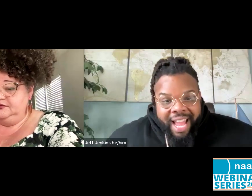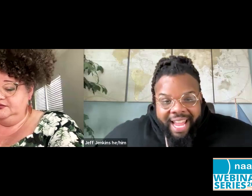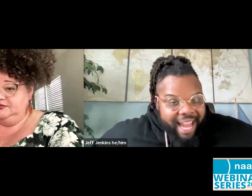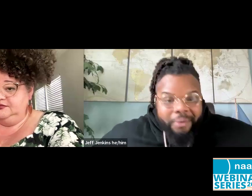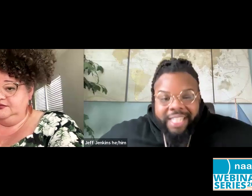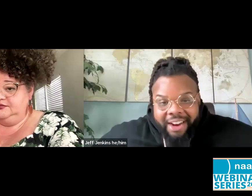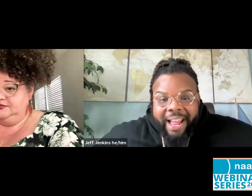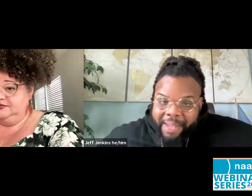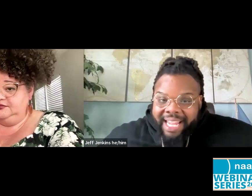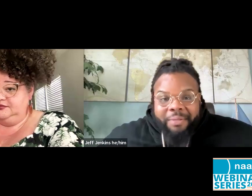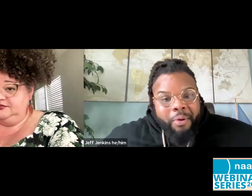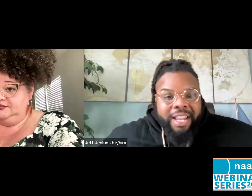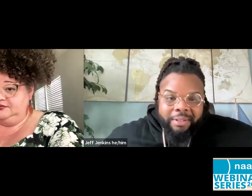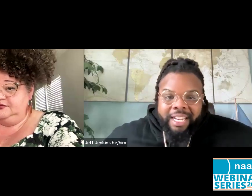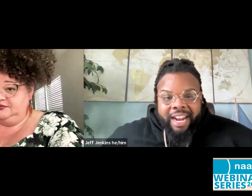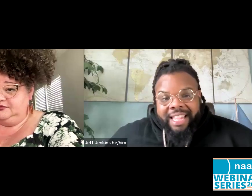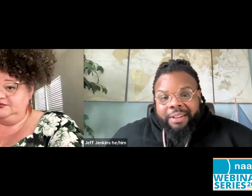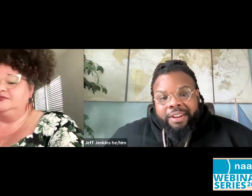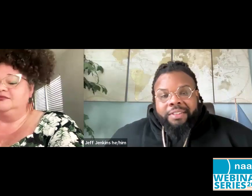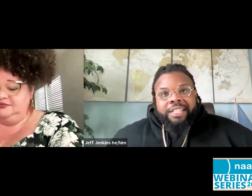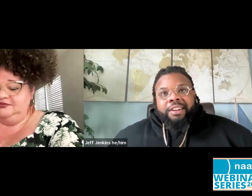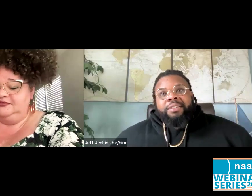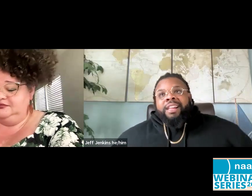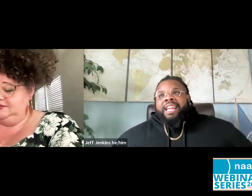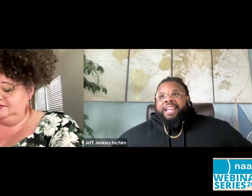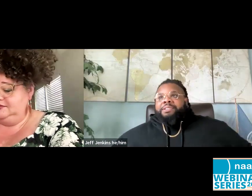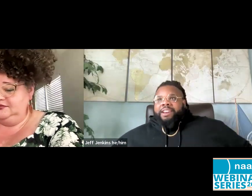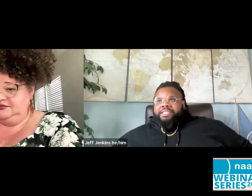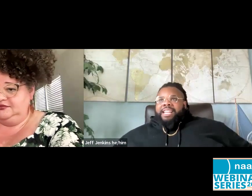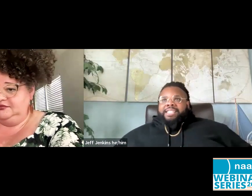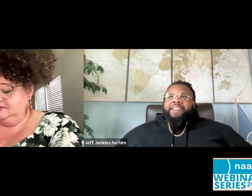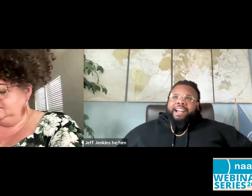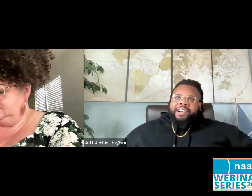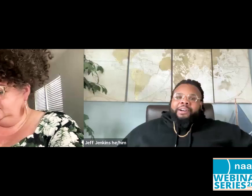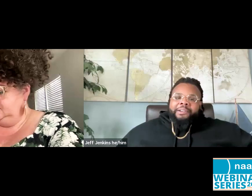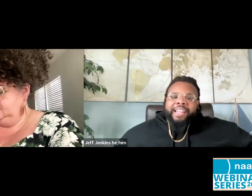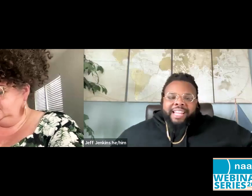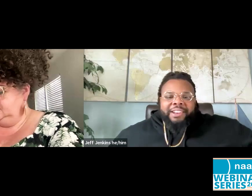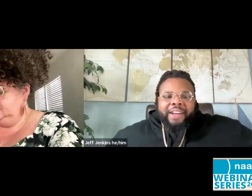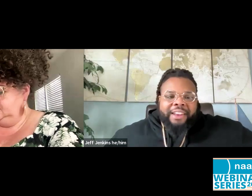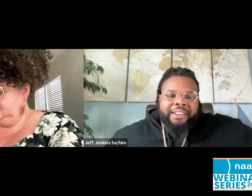and they were staring at me or they were stared at, you know. And so it was one of those days of like, you know, I don't know